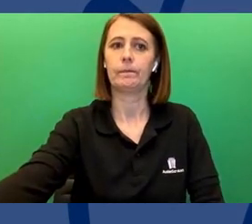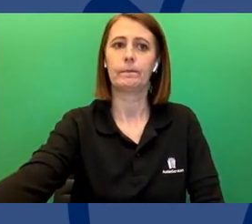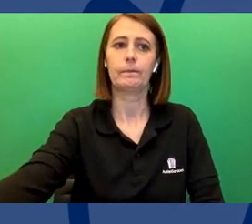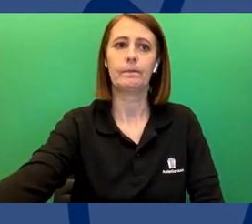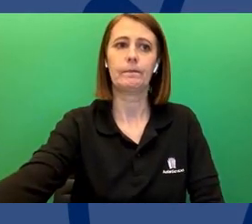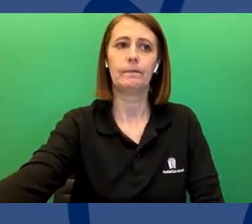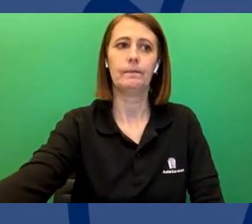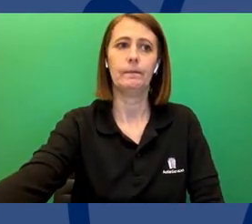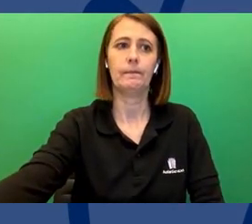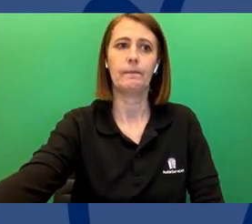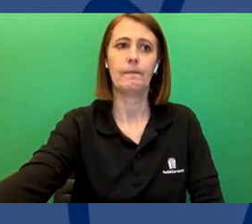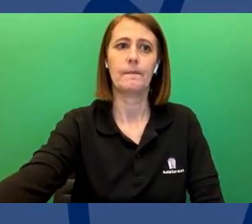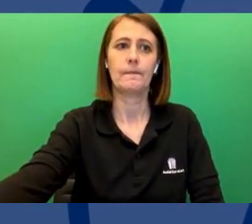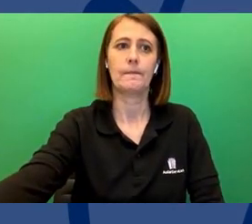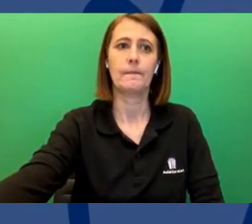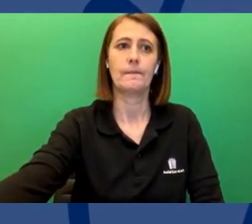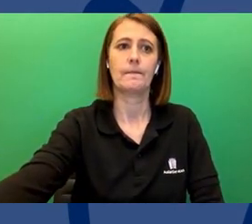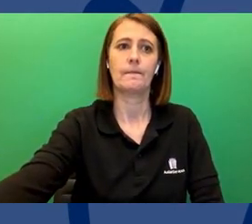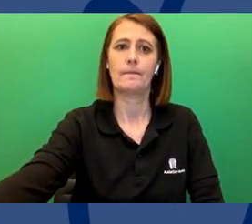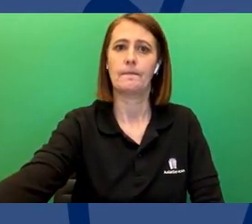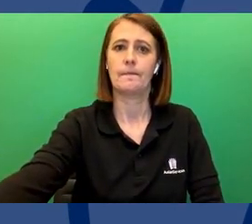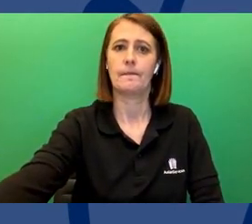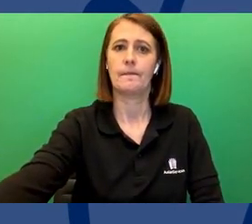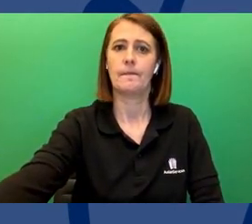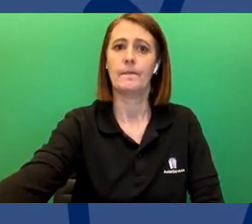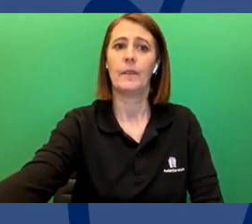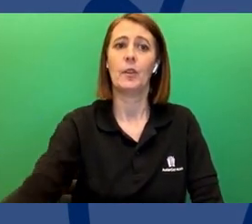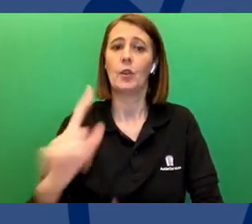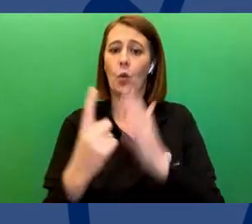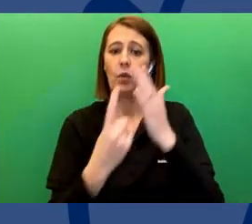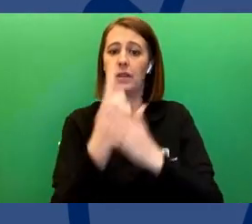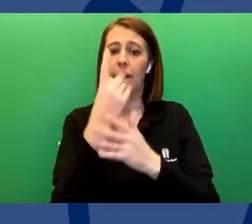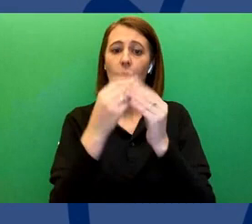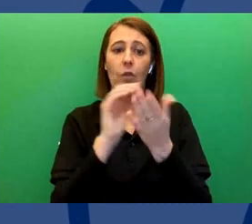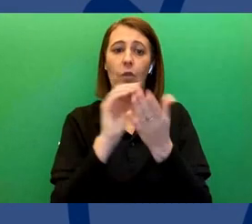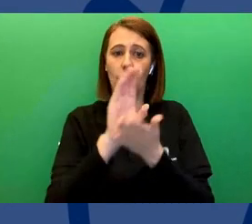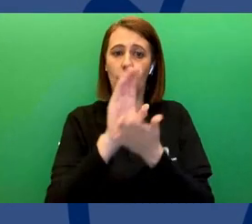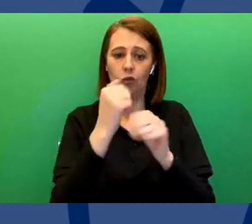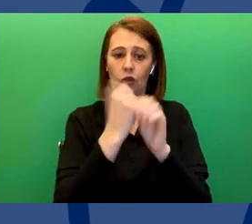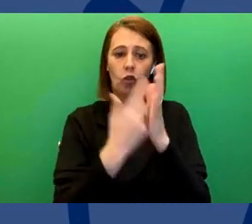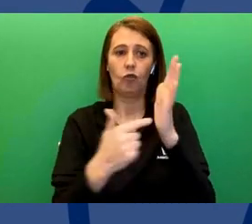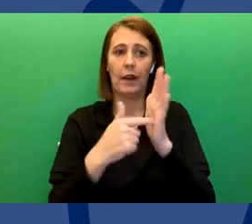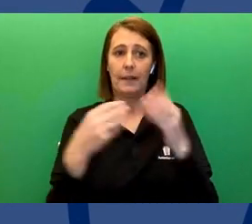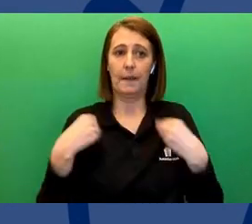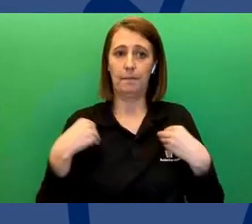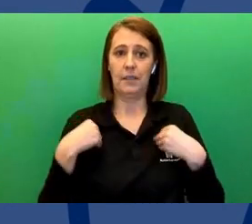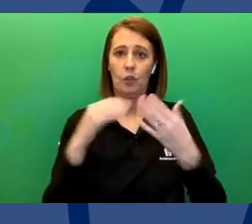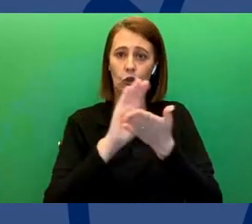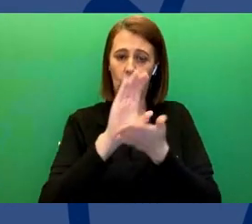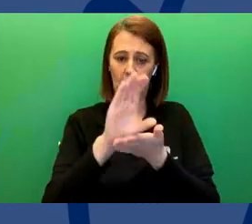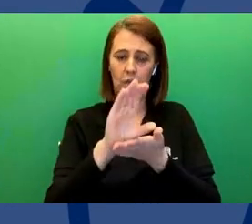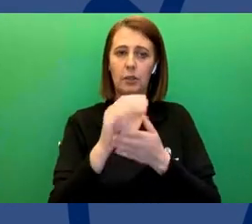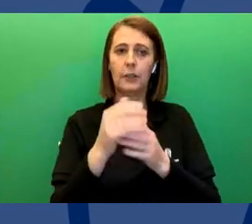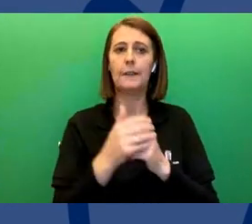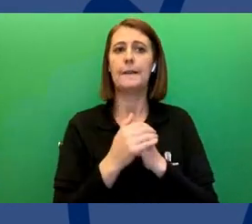of what is actually happening with the grants. So the business grants, there's been just